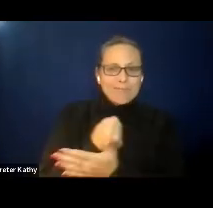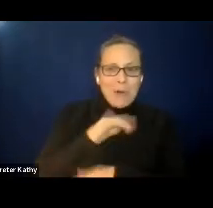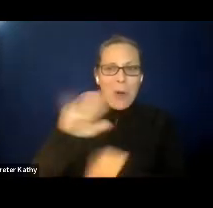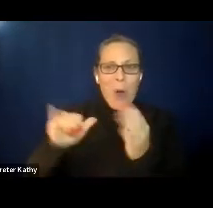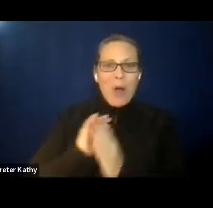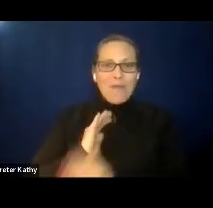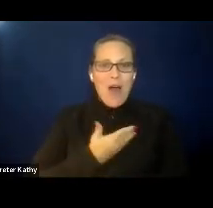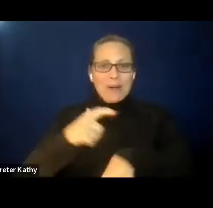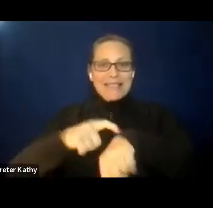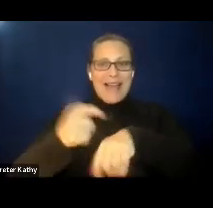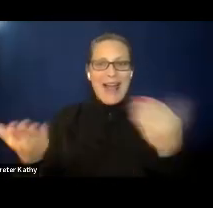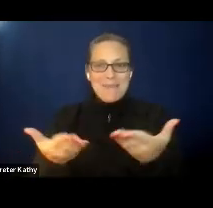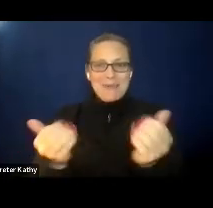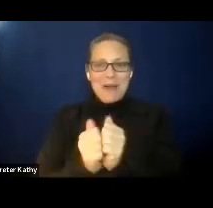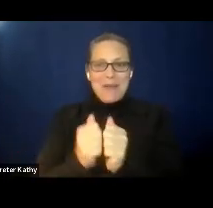have a really great session today. We